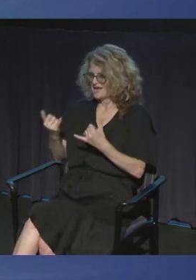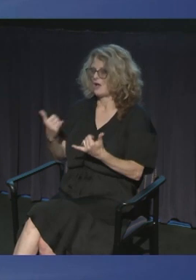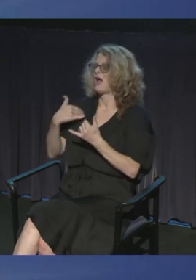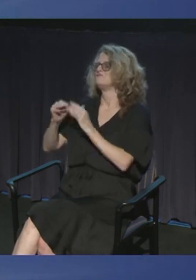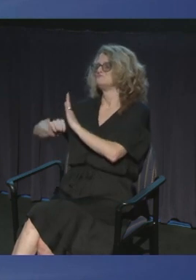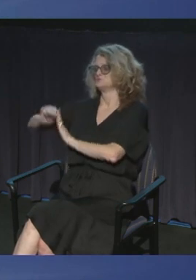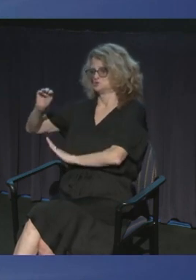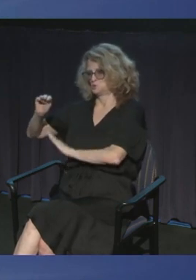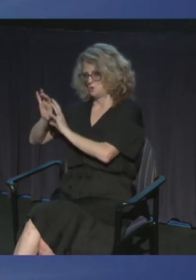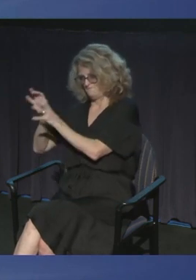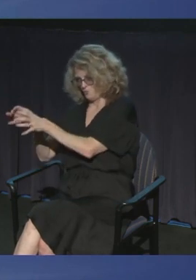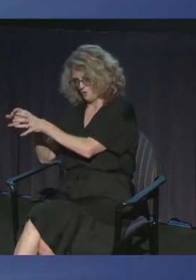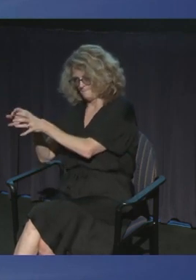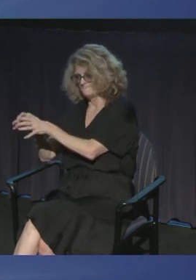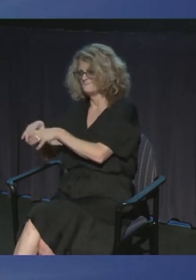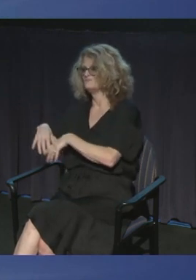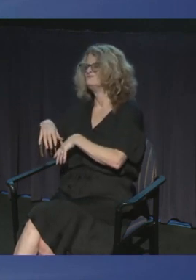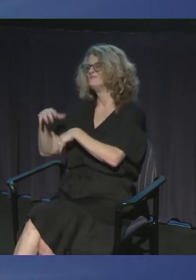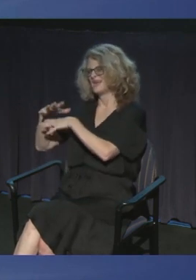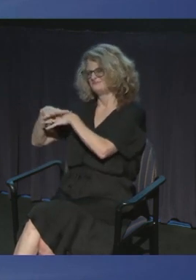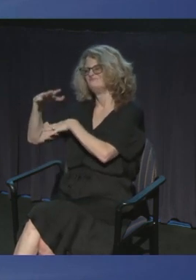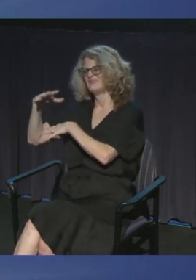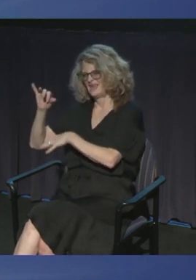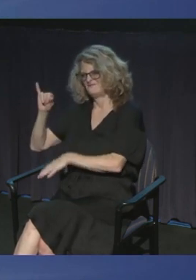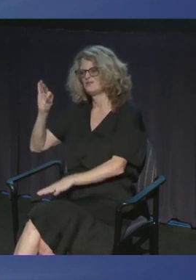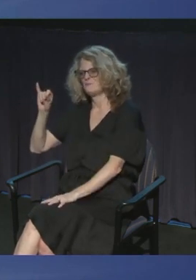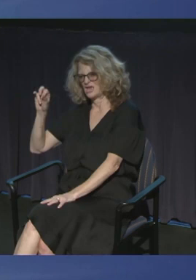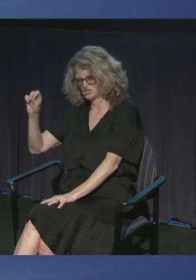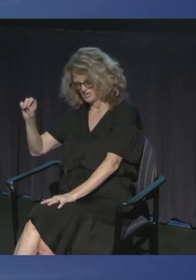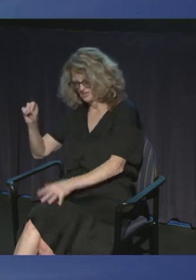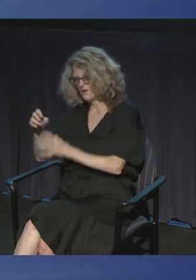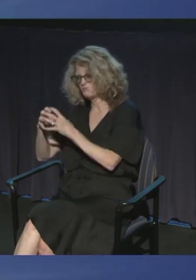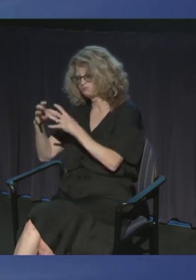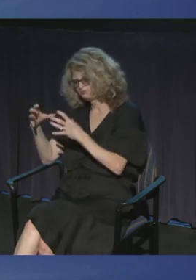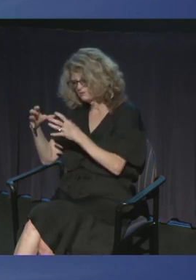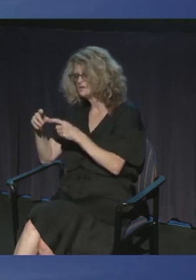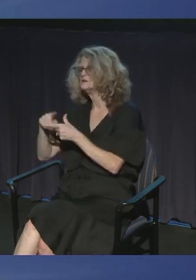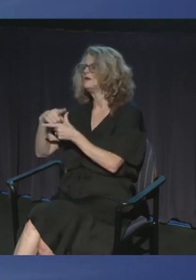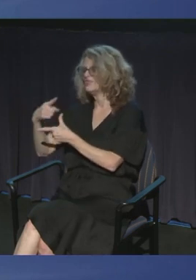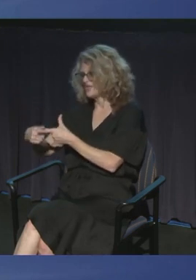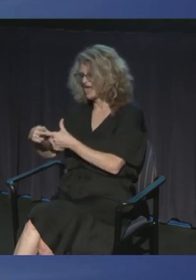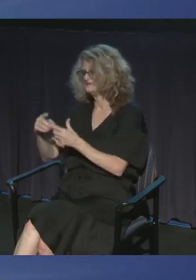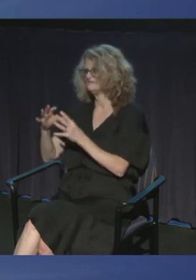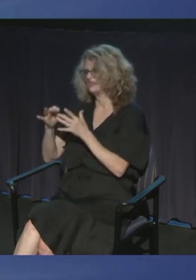AND NOW WE HAVE THE MATURE FORM RESULTING IN INFLAMMATION AND IN CELL DEATH. THESE ARE TWO DIFFERENT COMPONENTS OF THE